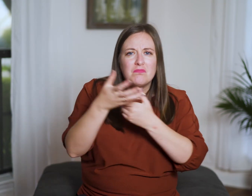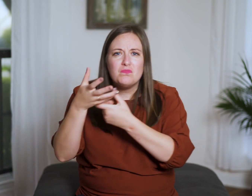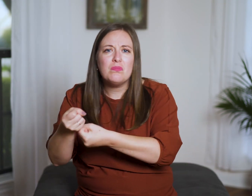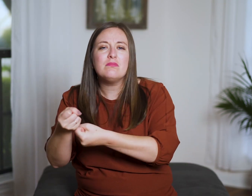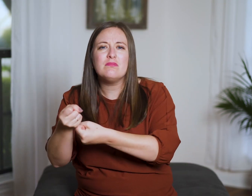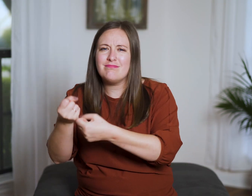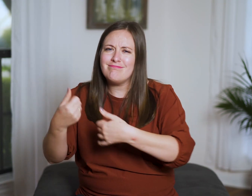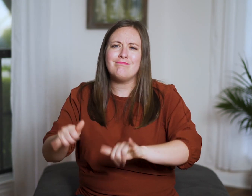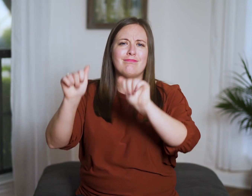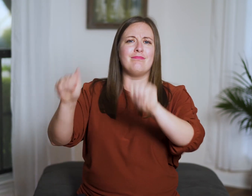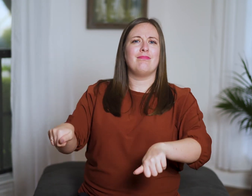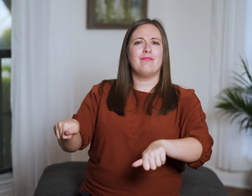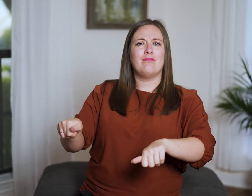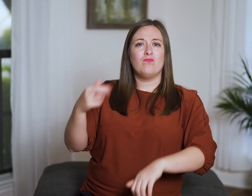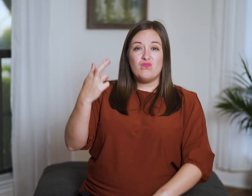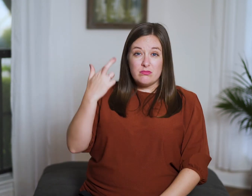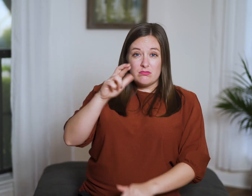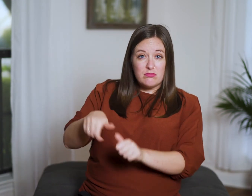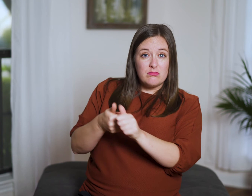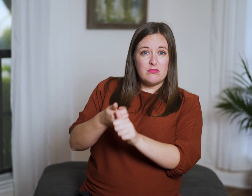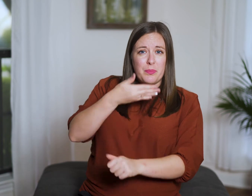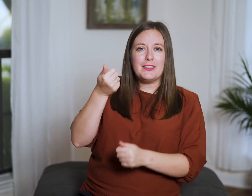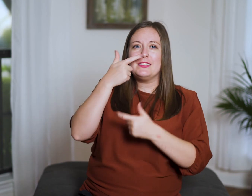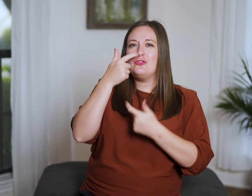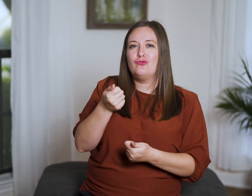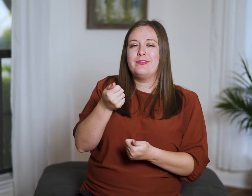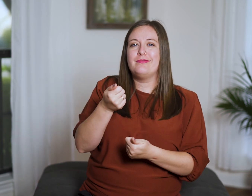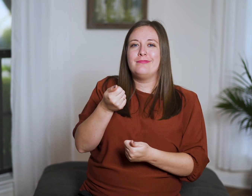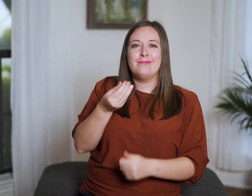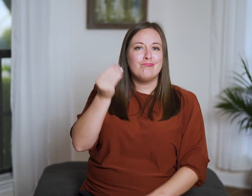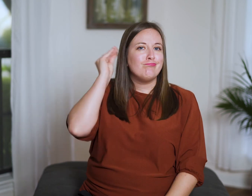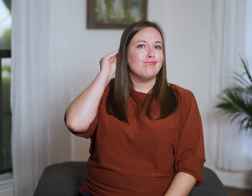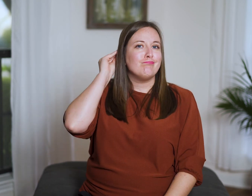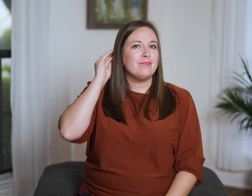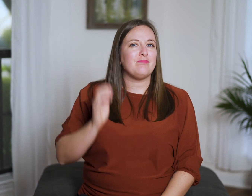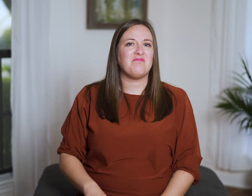we can rest assured that it’s ultimately in our best interest.